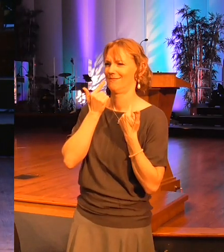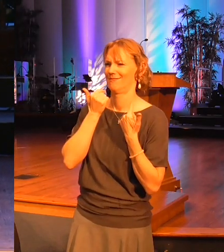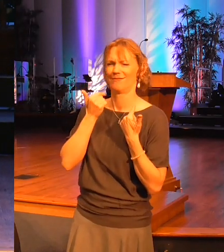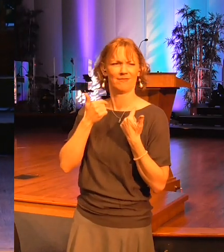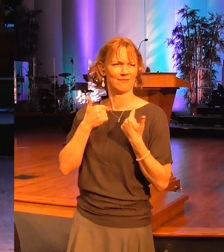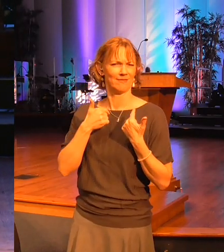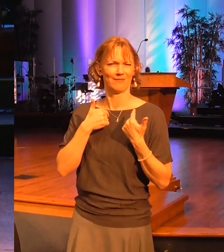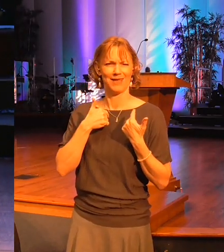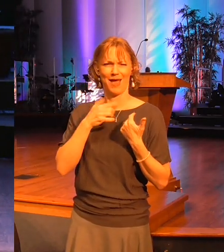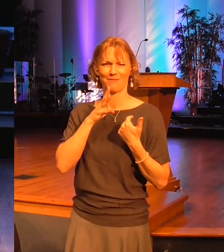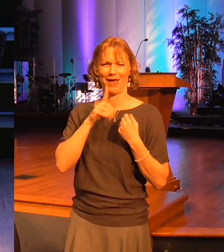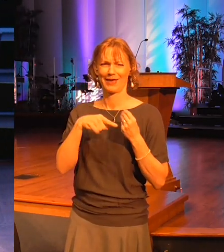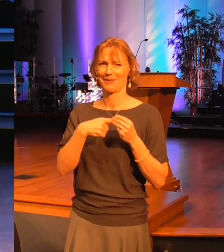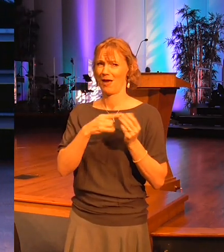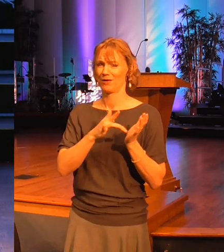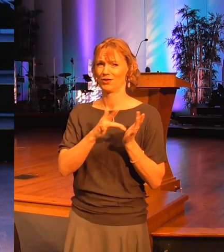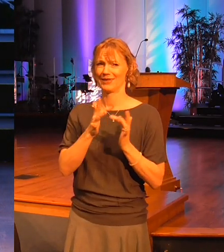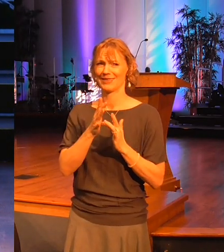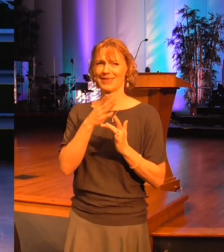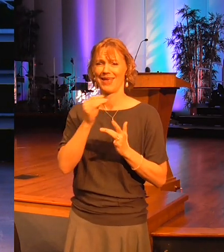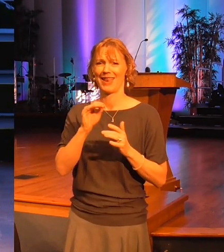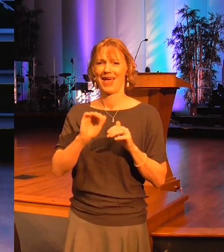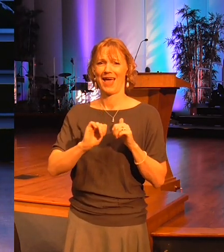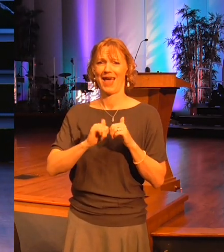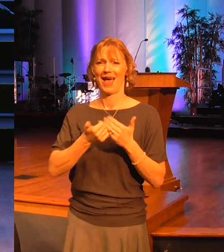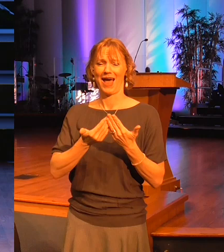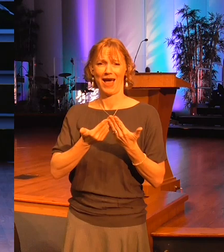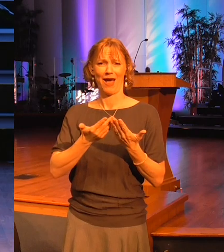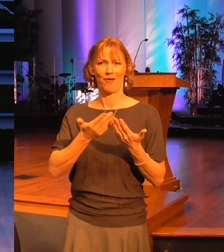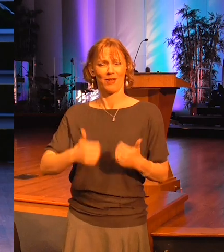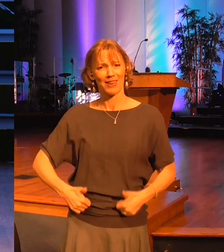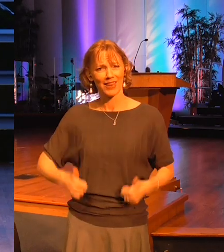uh Jesus and how to give a a good how to live a good life." And uh